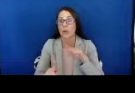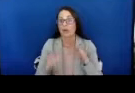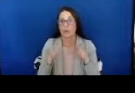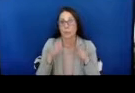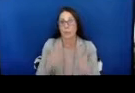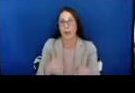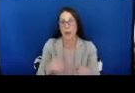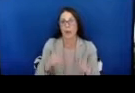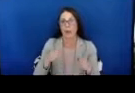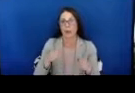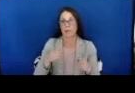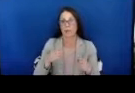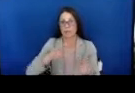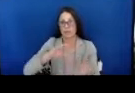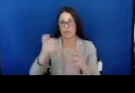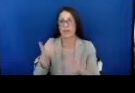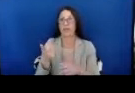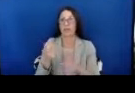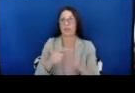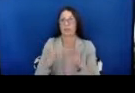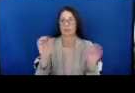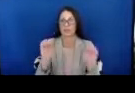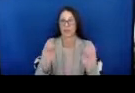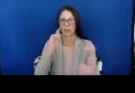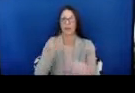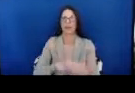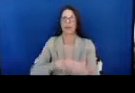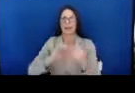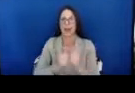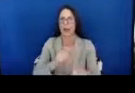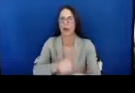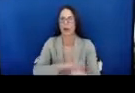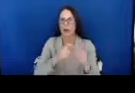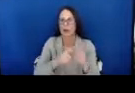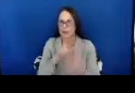it is to recognize that how long a disabled person takes to evacuate is relative to the